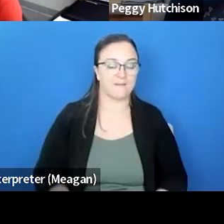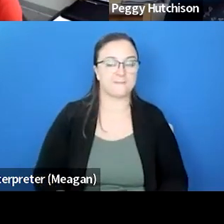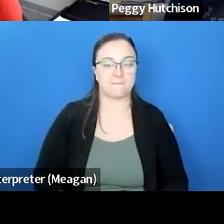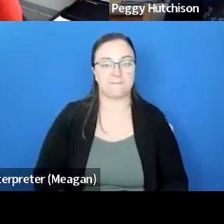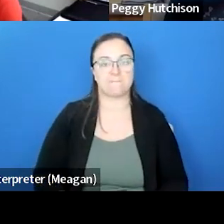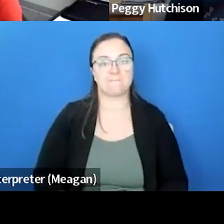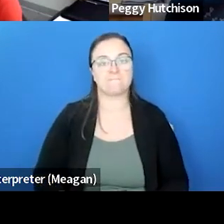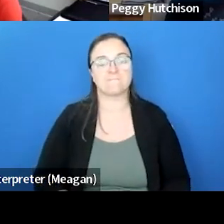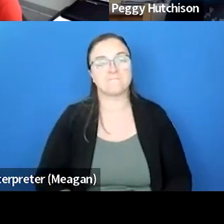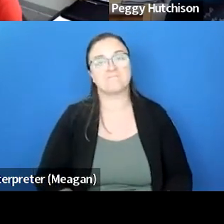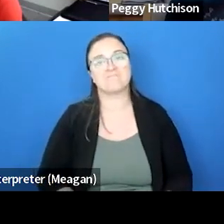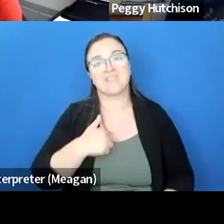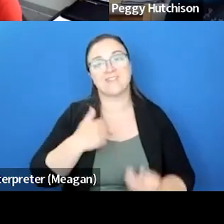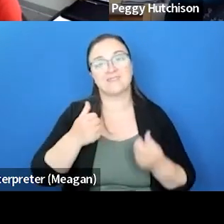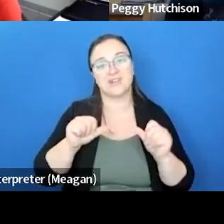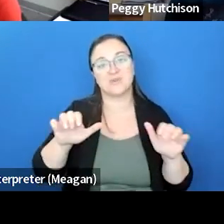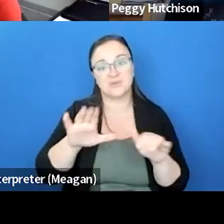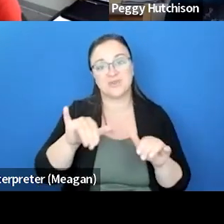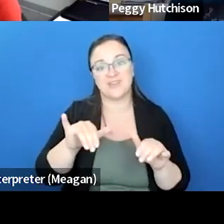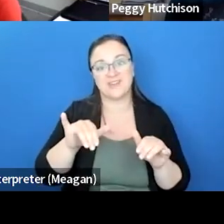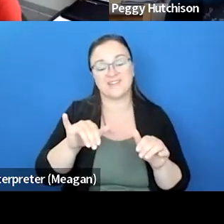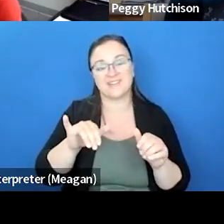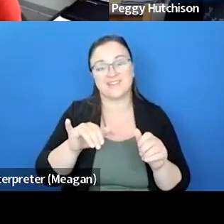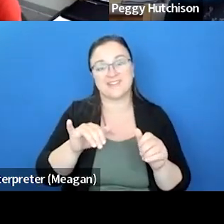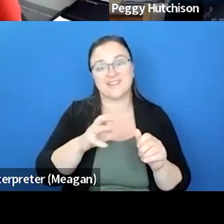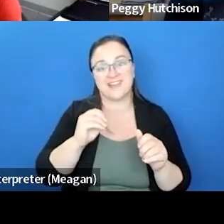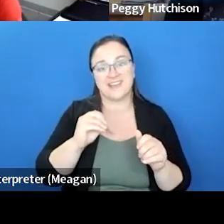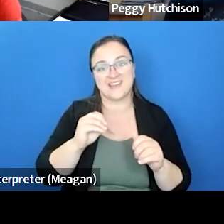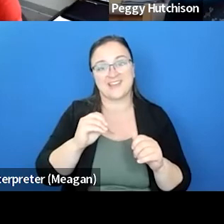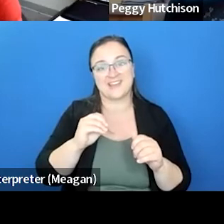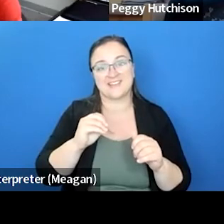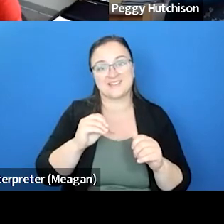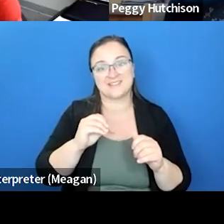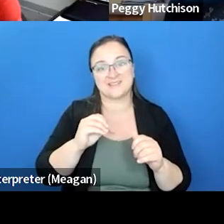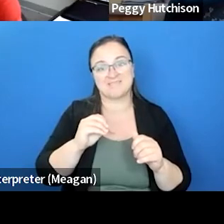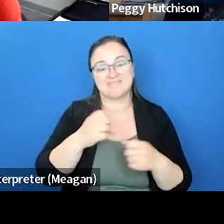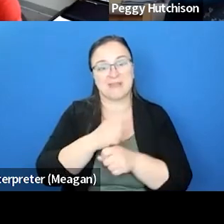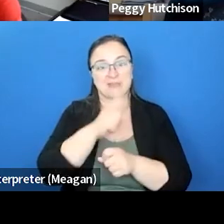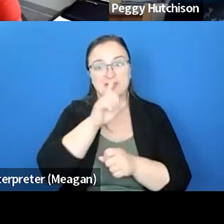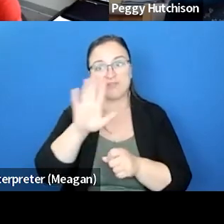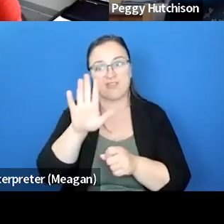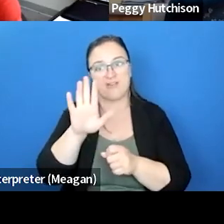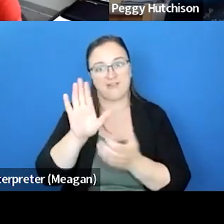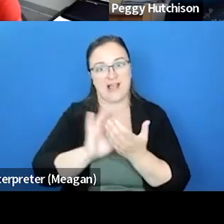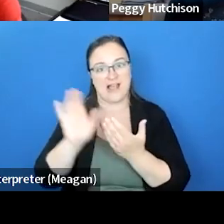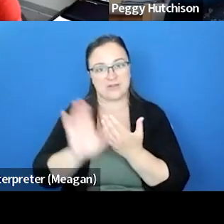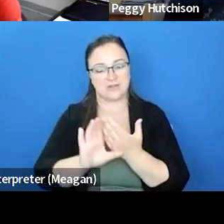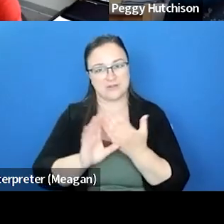I try to do that and put their calendars before mine, 'cause I know they have a lot going on.